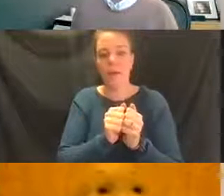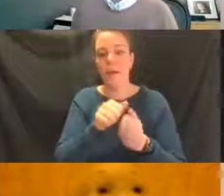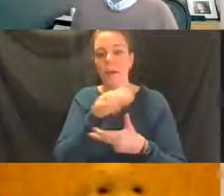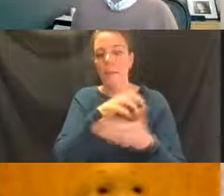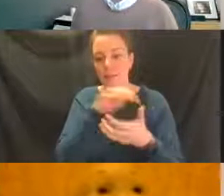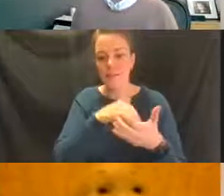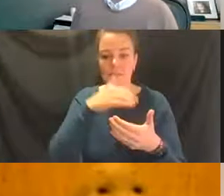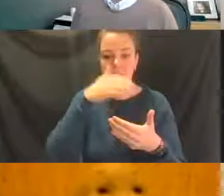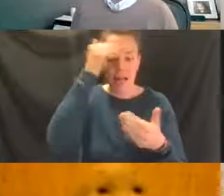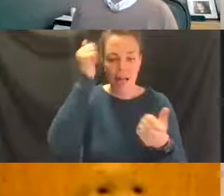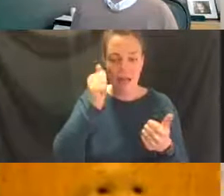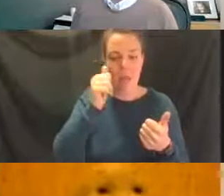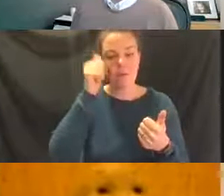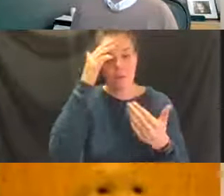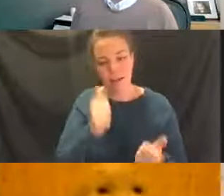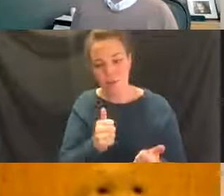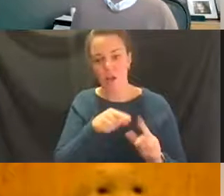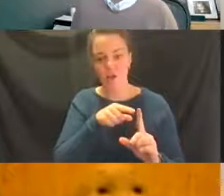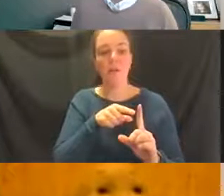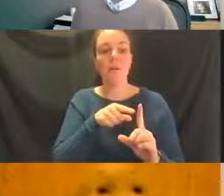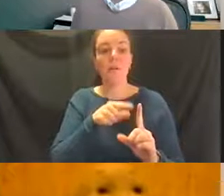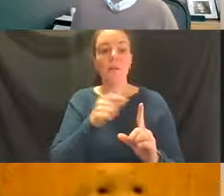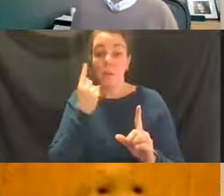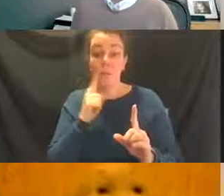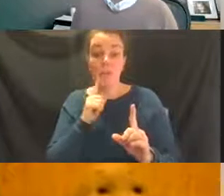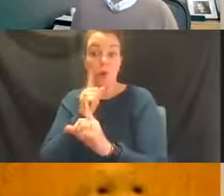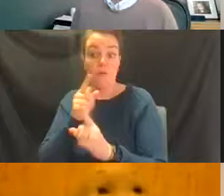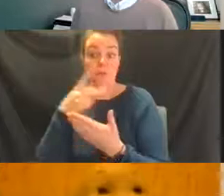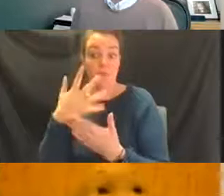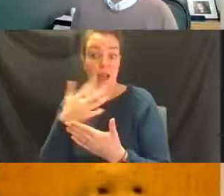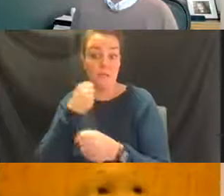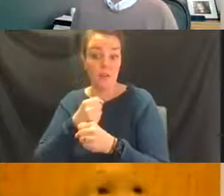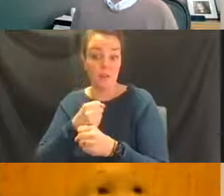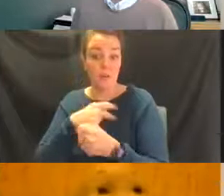the goal of our five-year program is to provide education and training programs